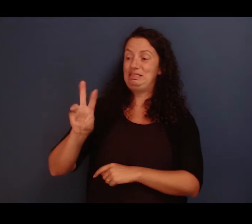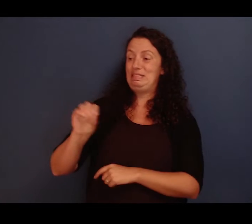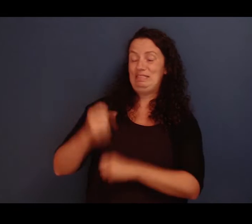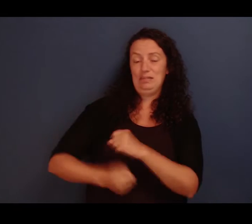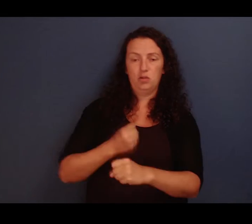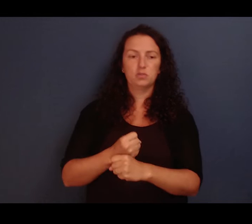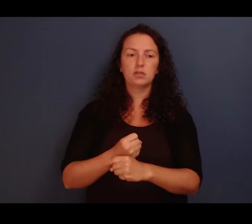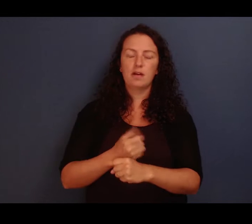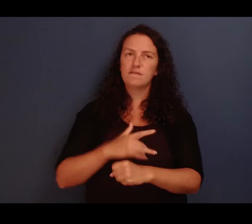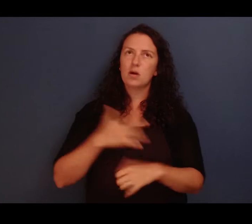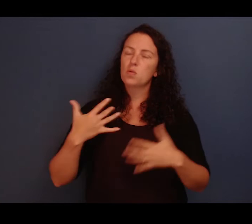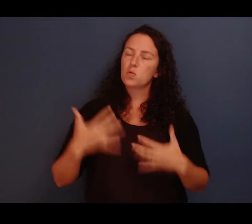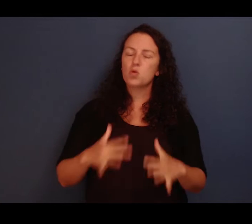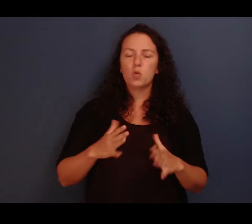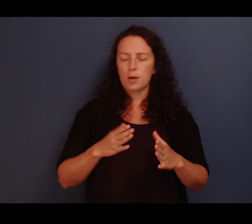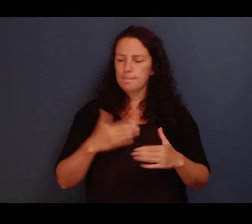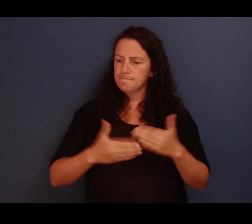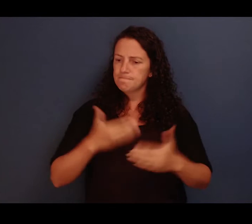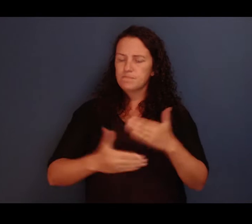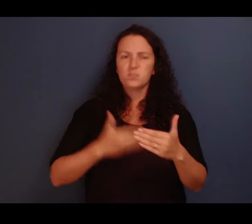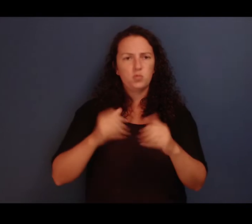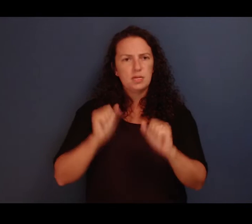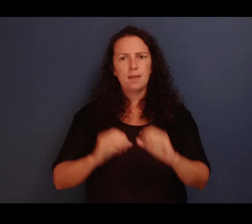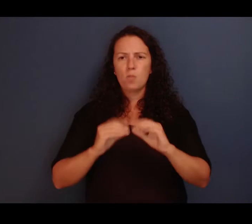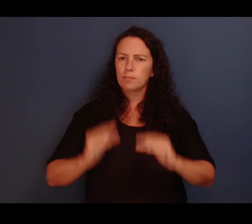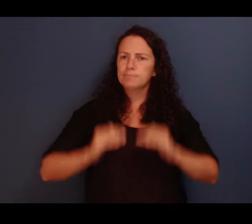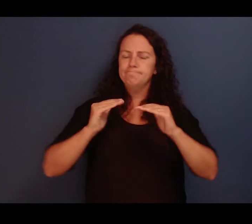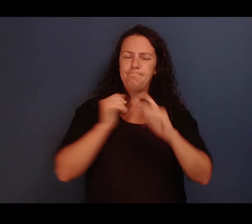that we are on a path to making this college even more impactful for the students and communities